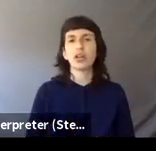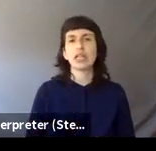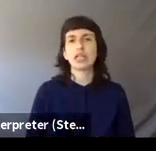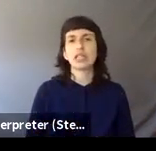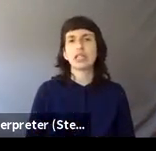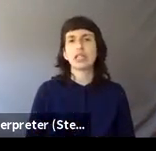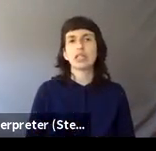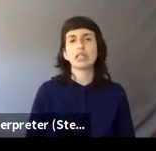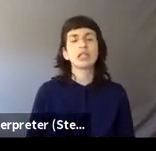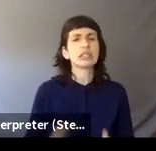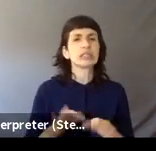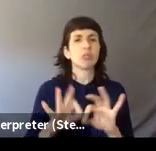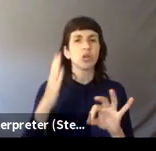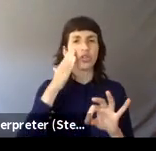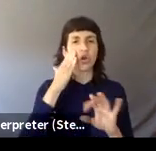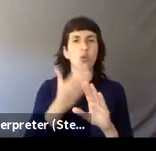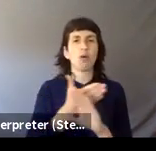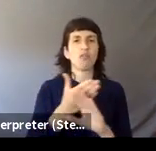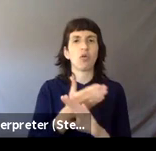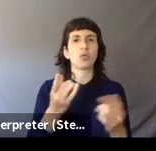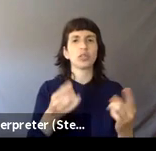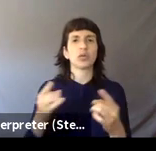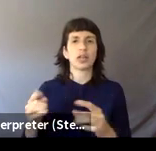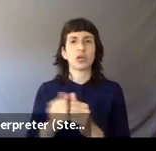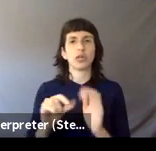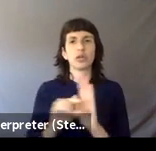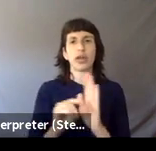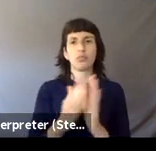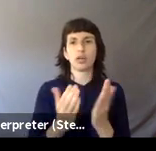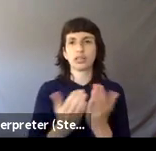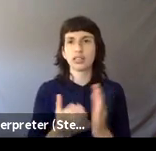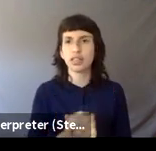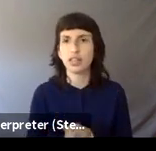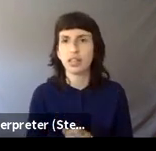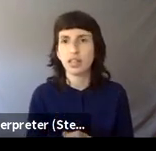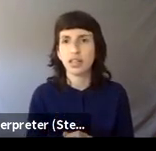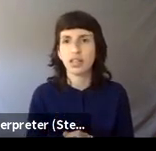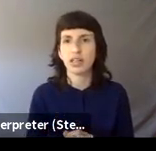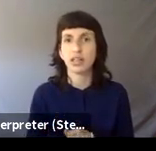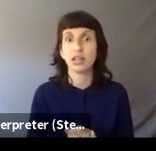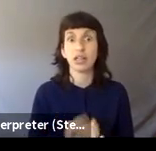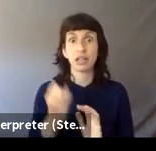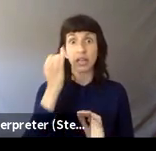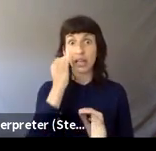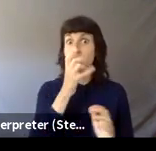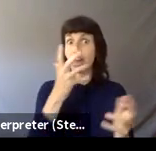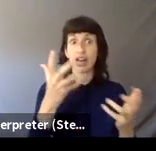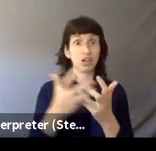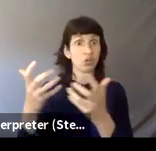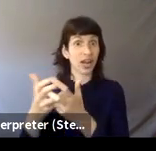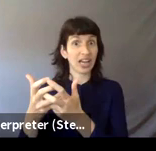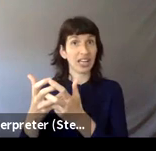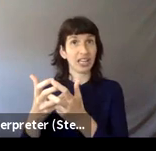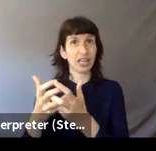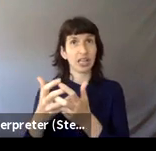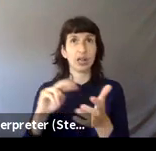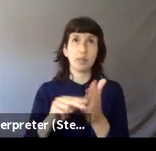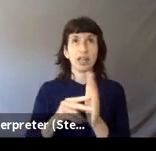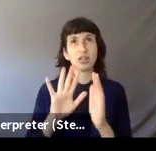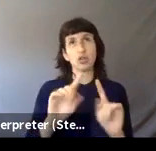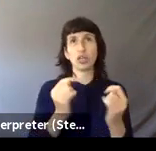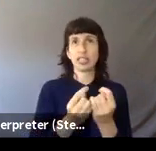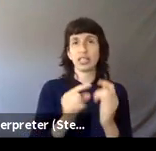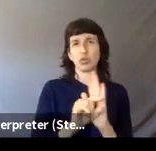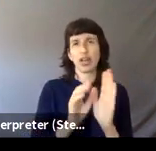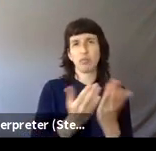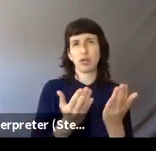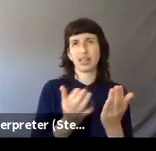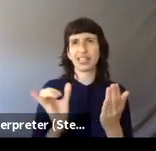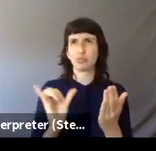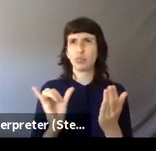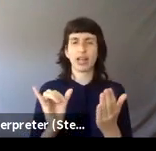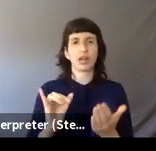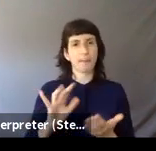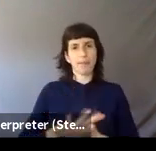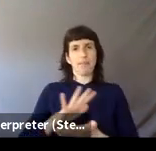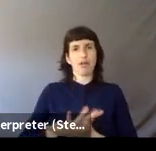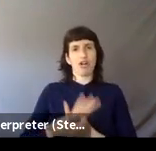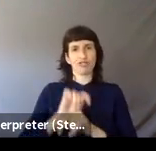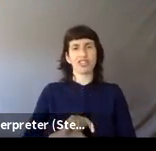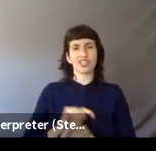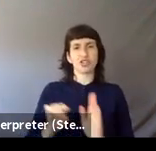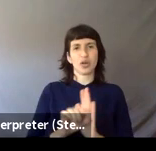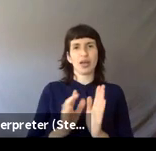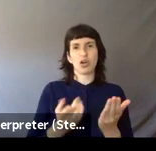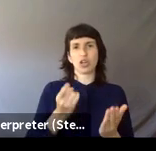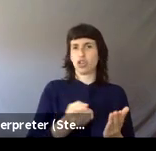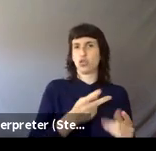and kind of made that option available. I would talk to your district to see does this grade book in Teams talk to whatever grade book that your district is using attendance and all of that